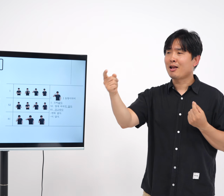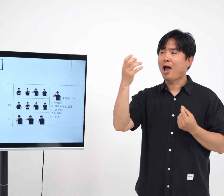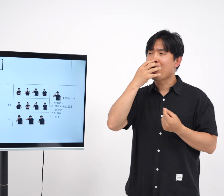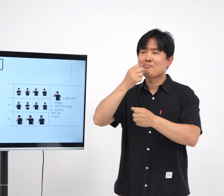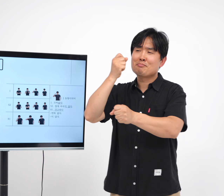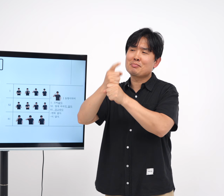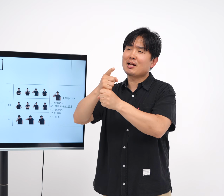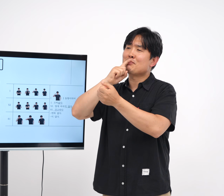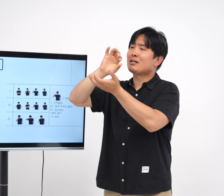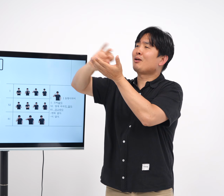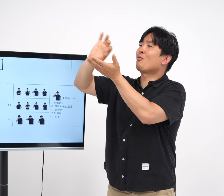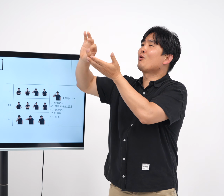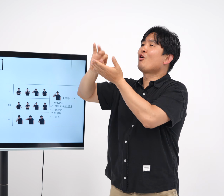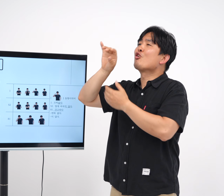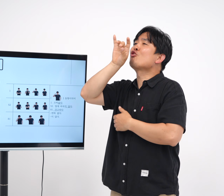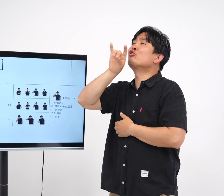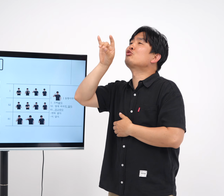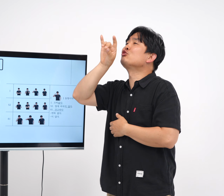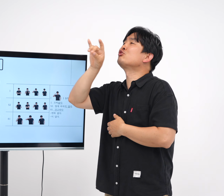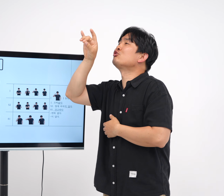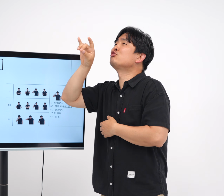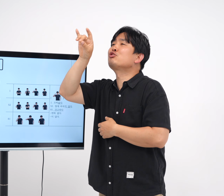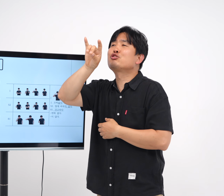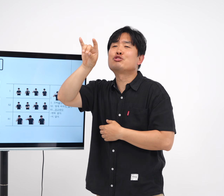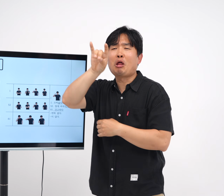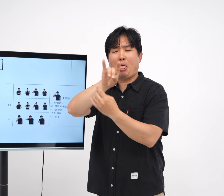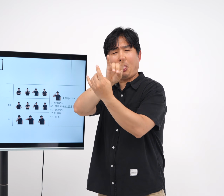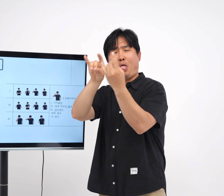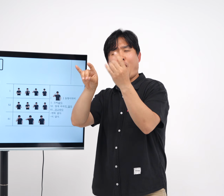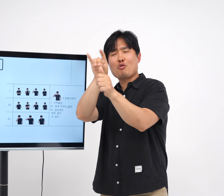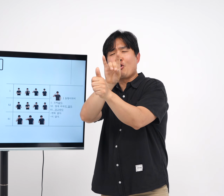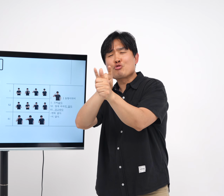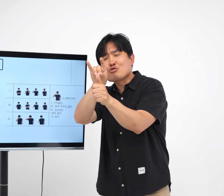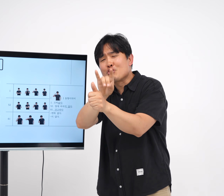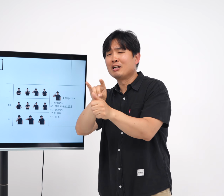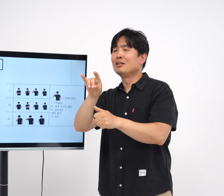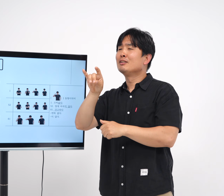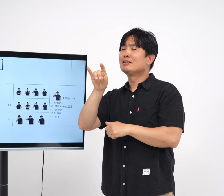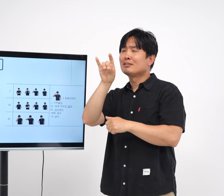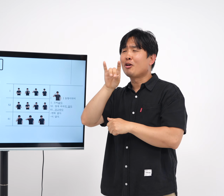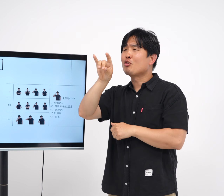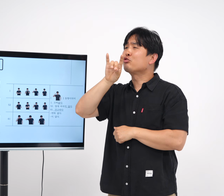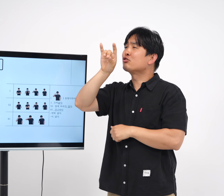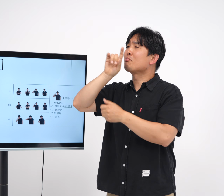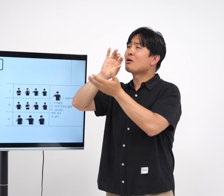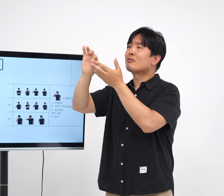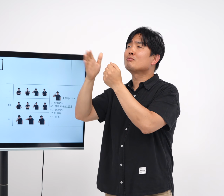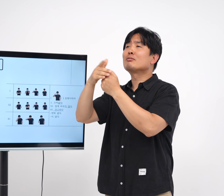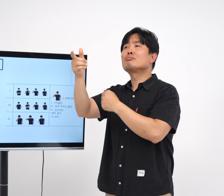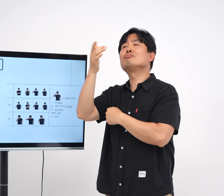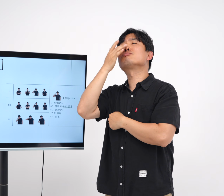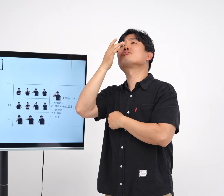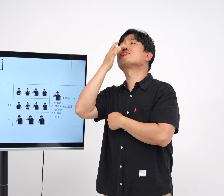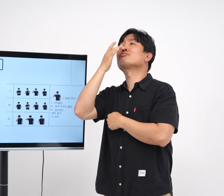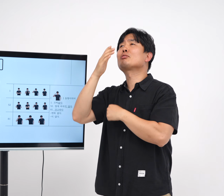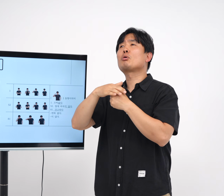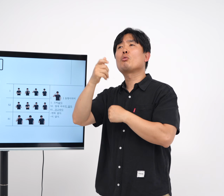The Qing people commonly use the word 'fox' to mean "like a fox" or "making excuses like a fox", but they do not call